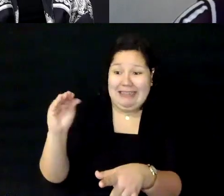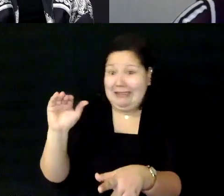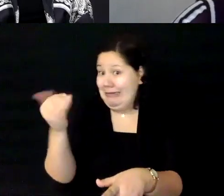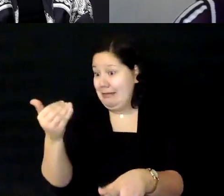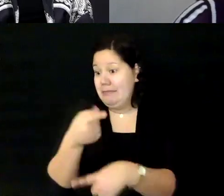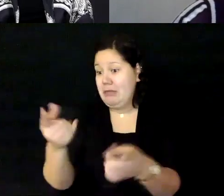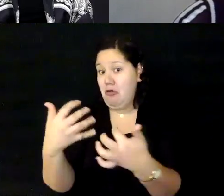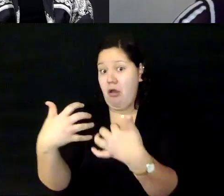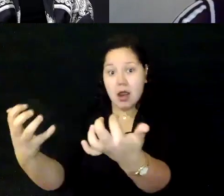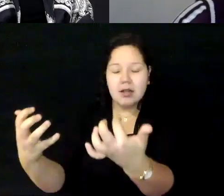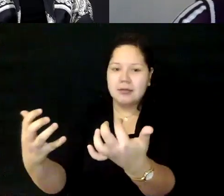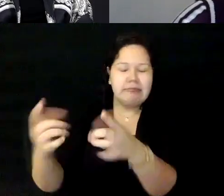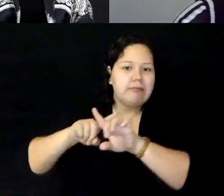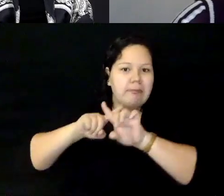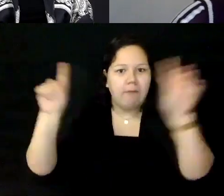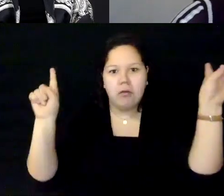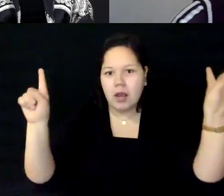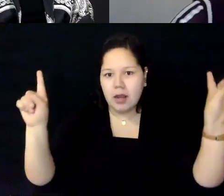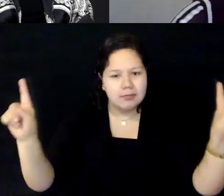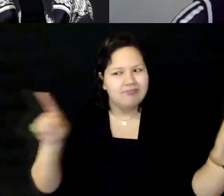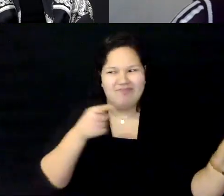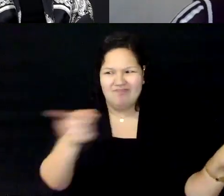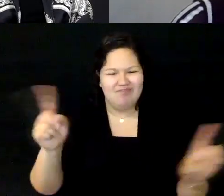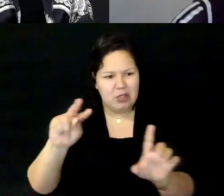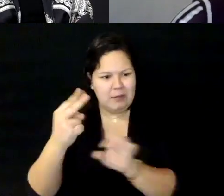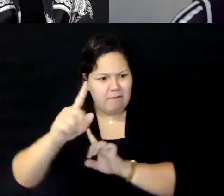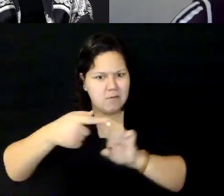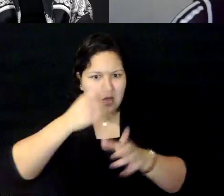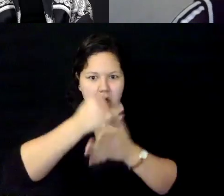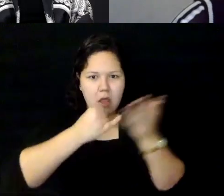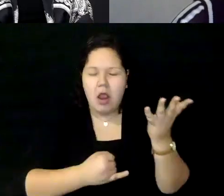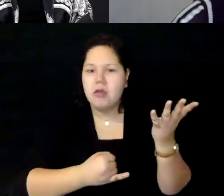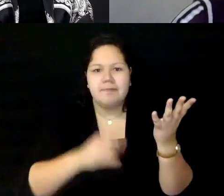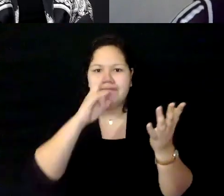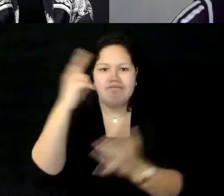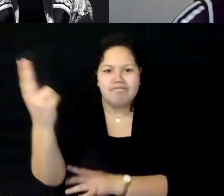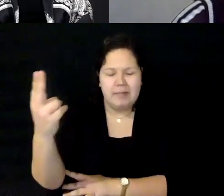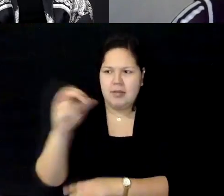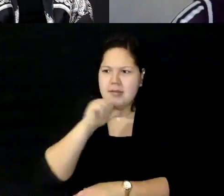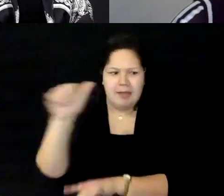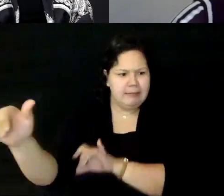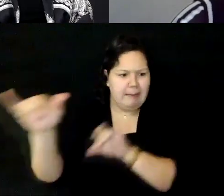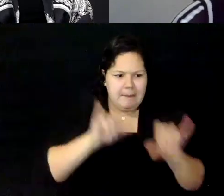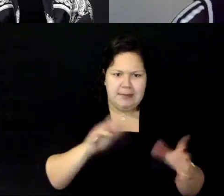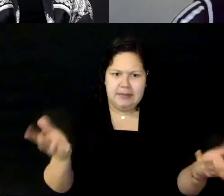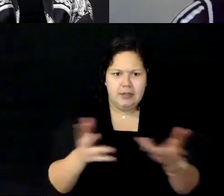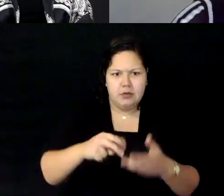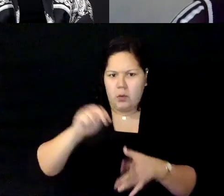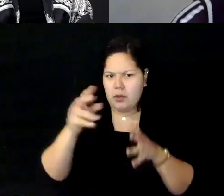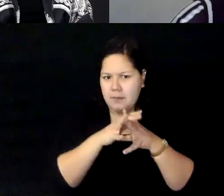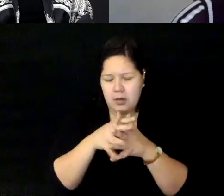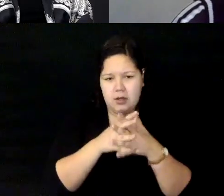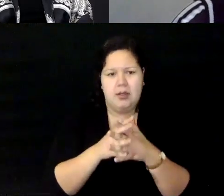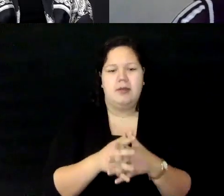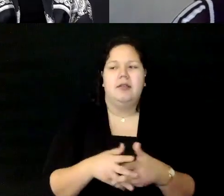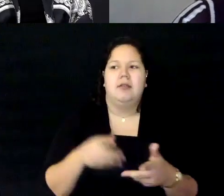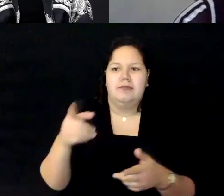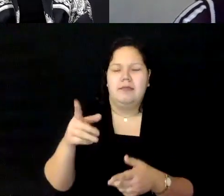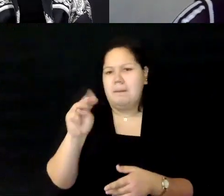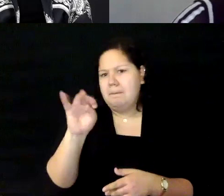is so different. And the reception there is so different for media, for media art exhibitions.